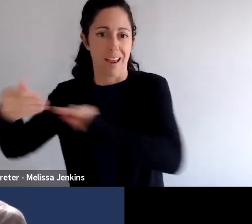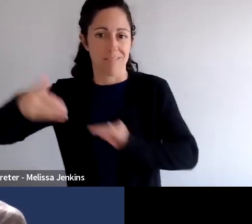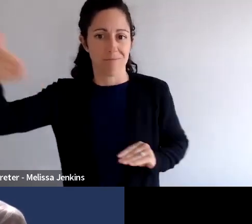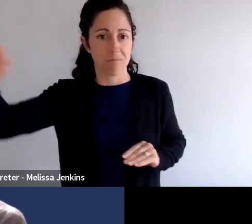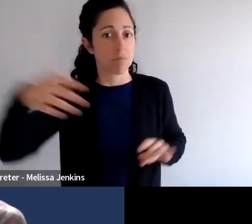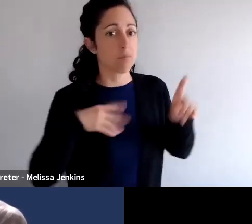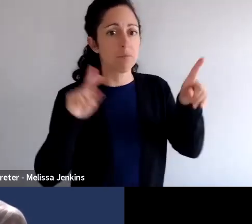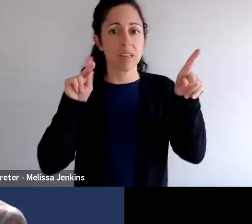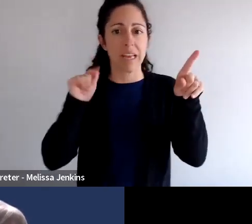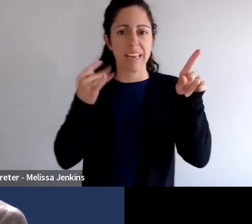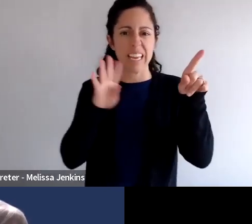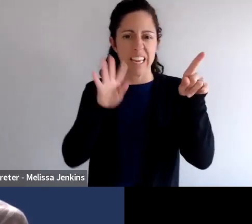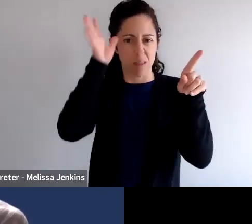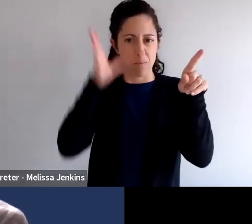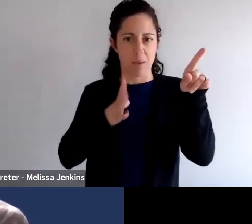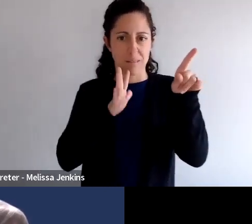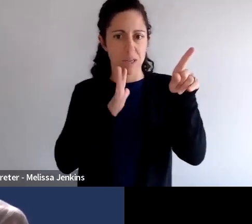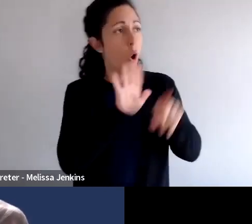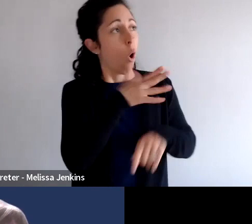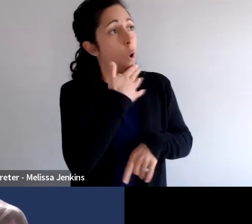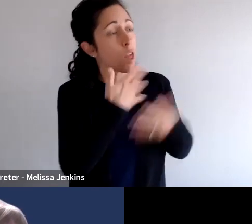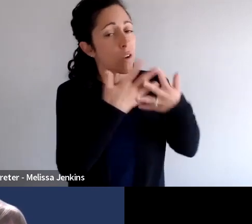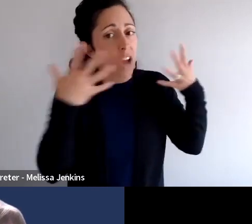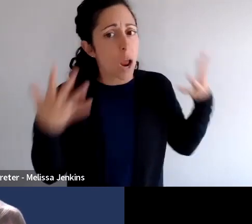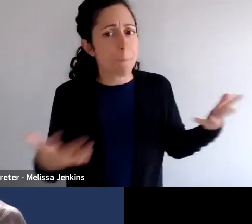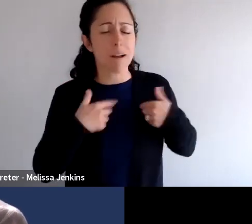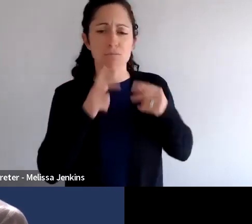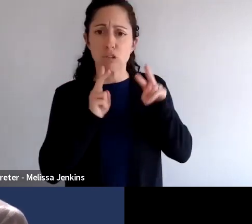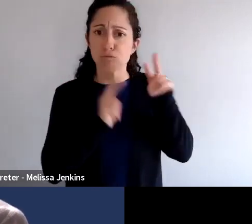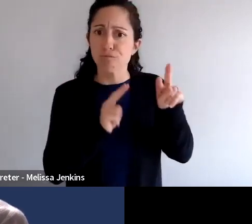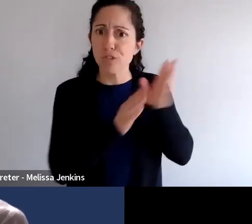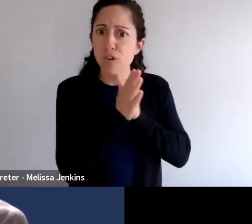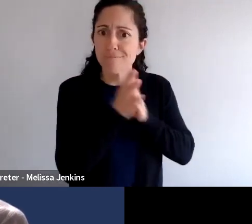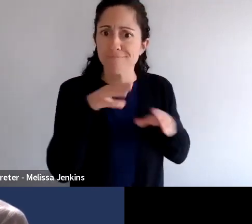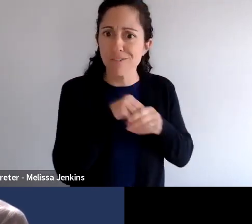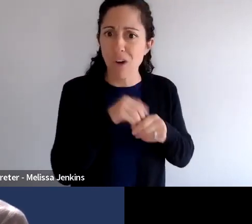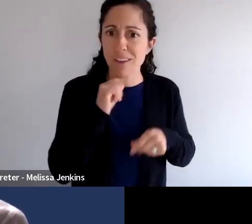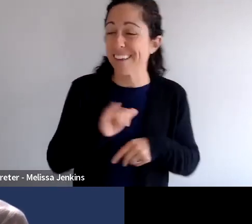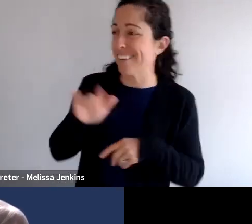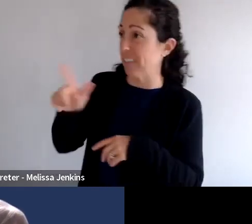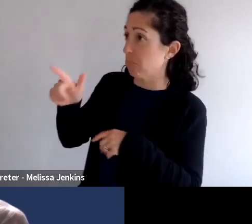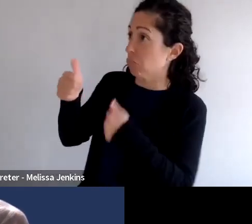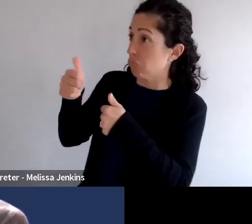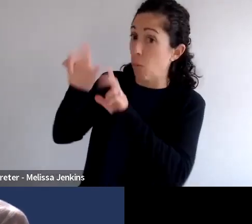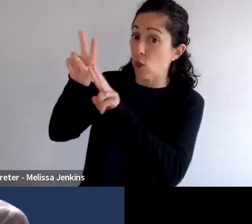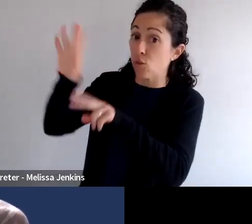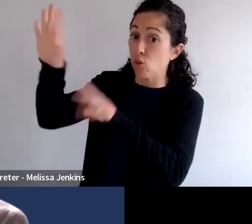update and I'm looking forward to participating in this. Megan: And we look forward to your feedback as well Keith: Okay, great no problem. Thank you very much. Thank